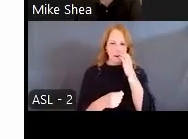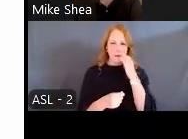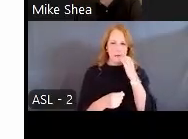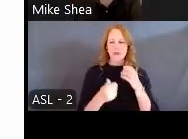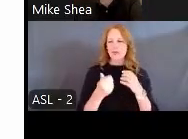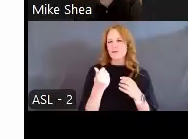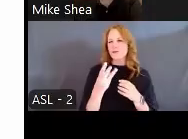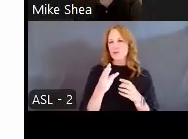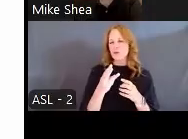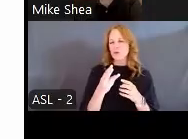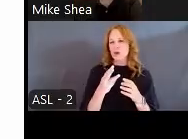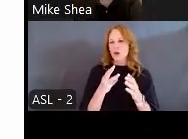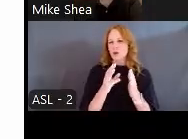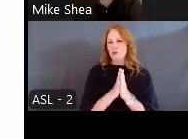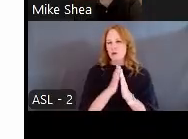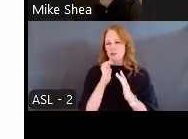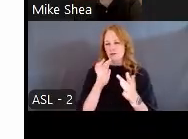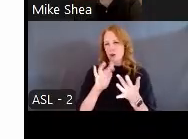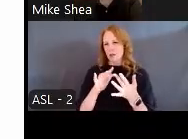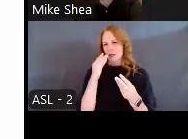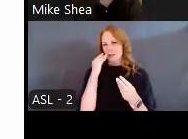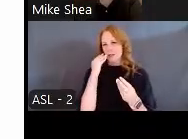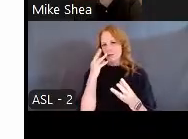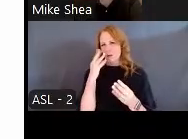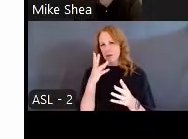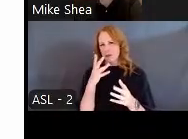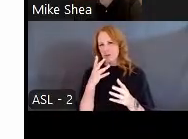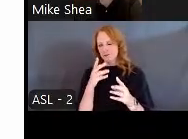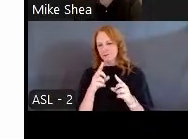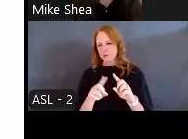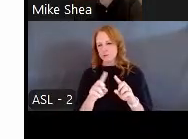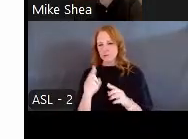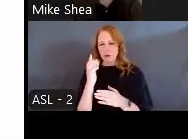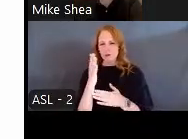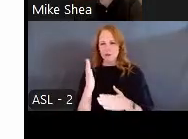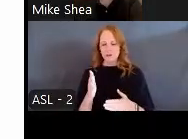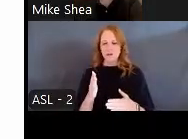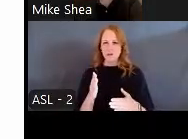requests for contact information from um the different presenters. So, um,